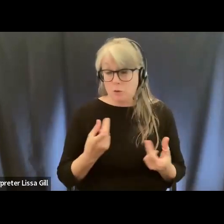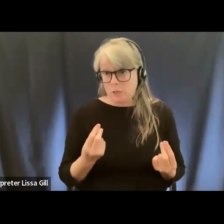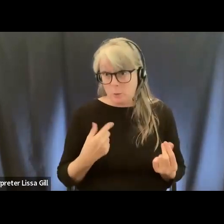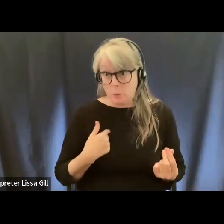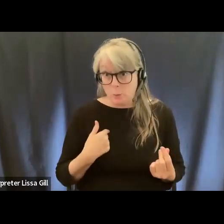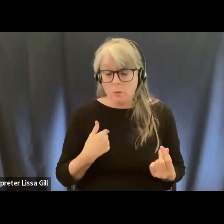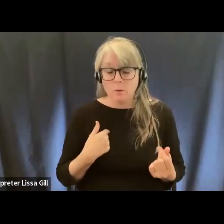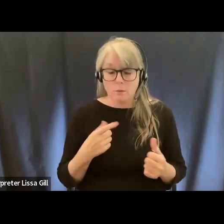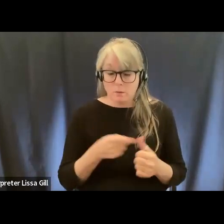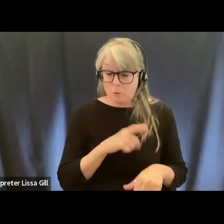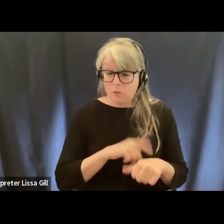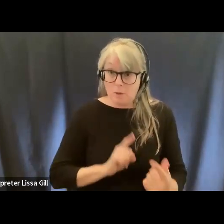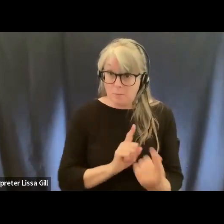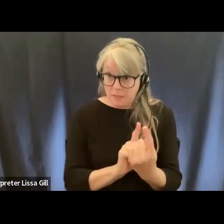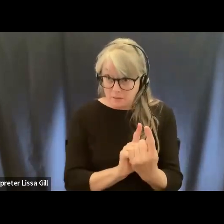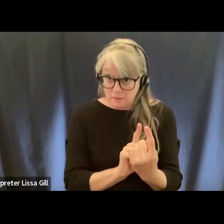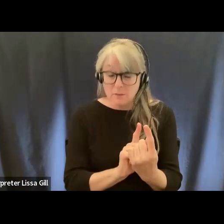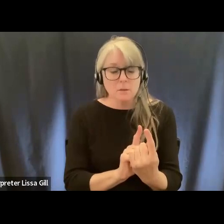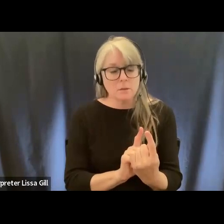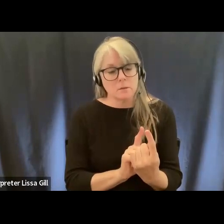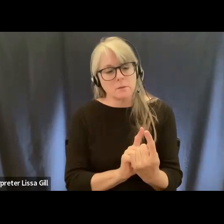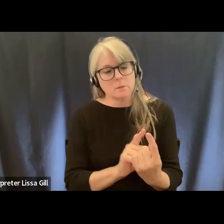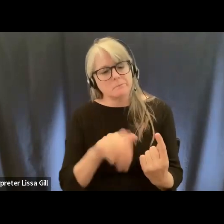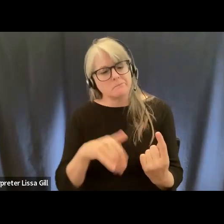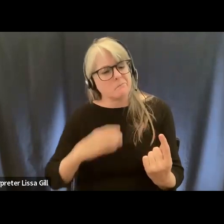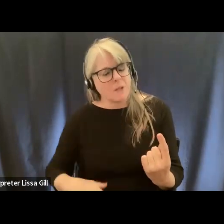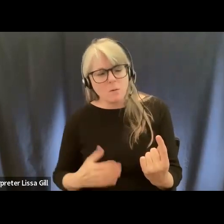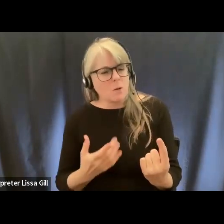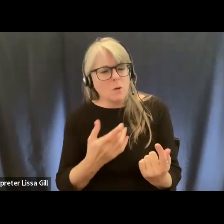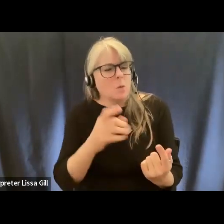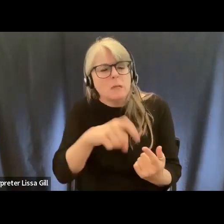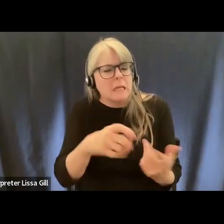You know, what would you like to see happen? What do you feel like you can handle? What do you need?